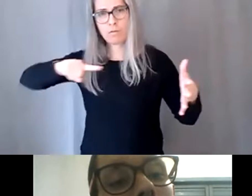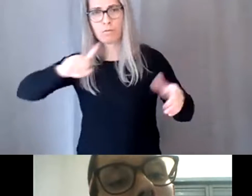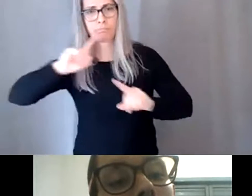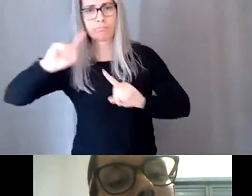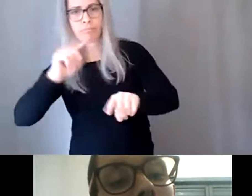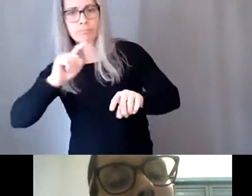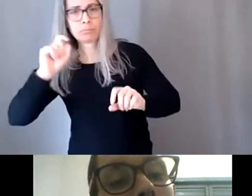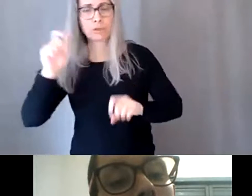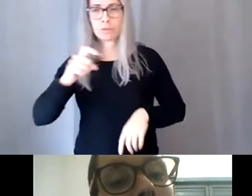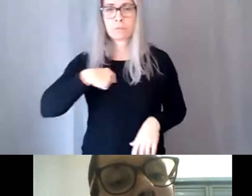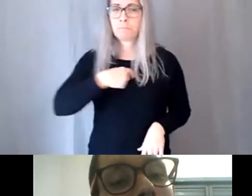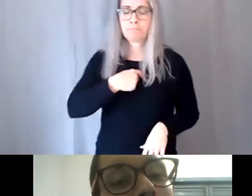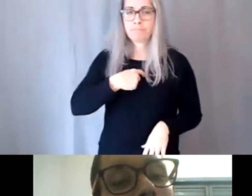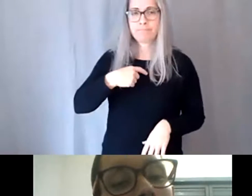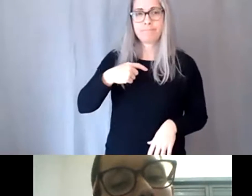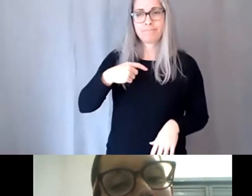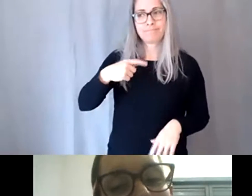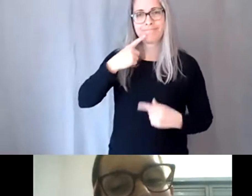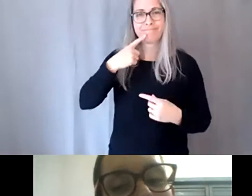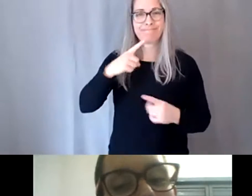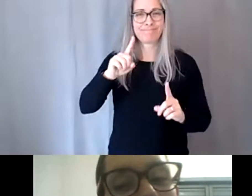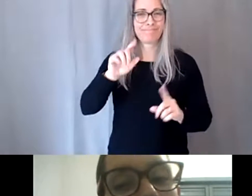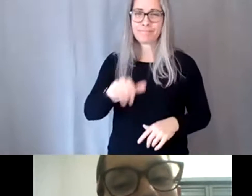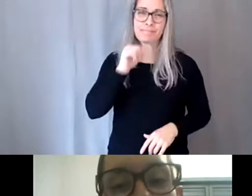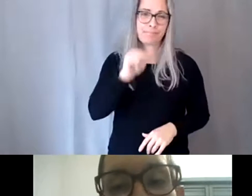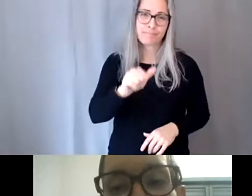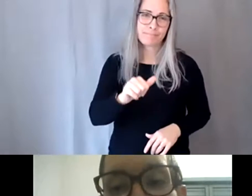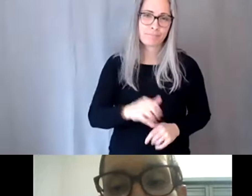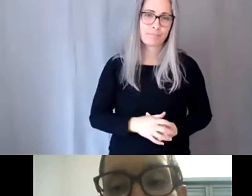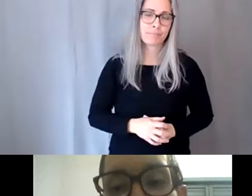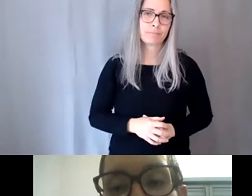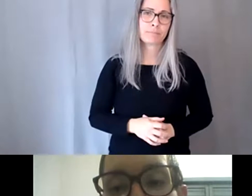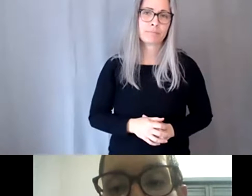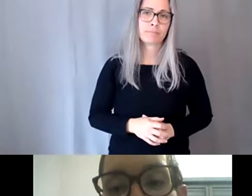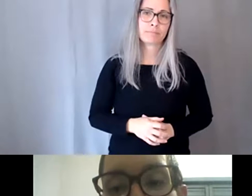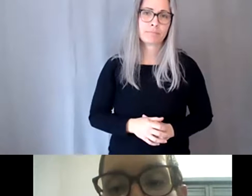what we saw so I think COVID-19 has been